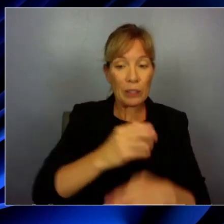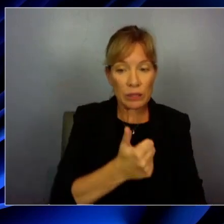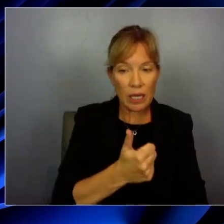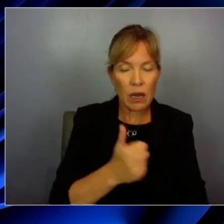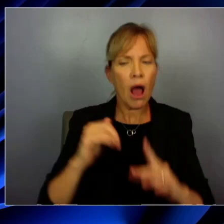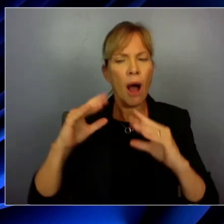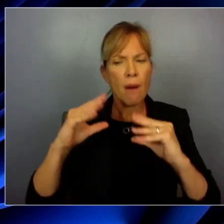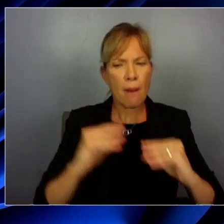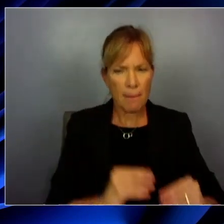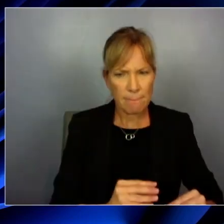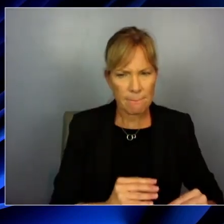And then the new sound.